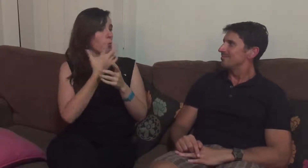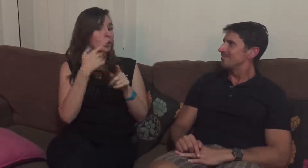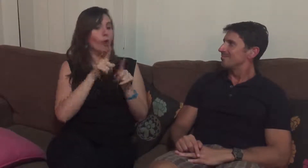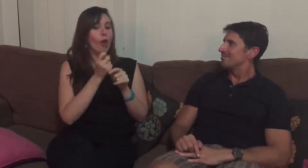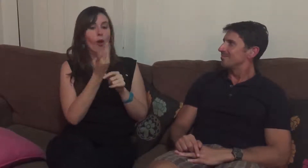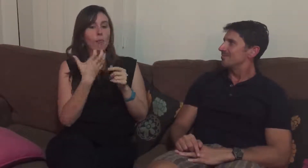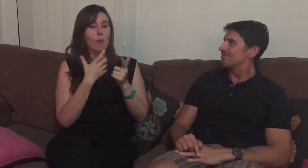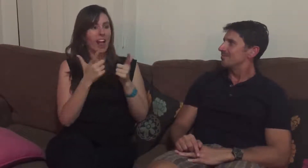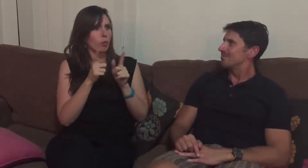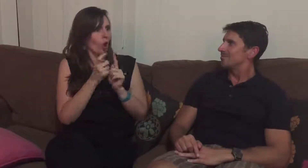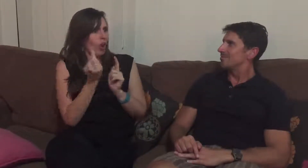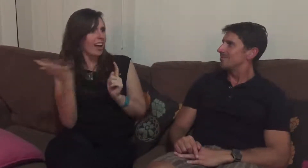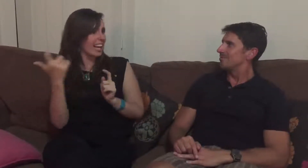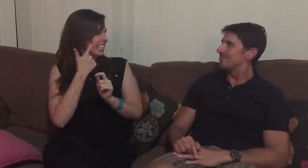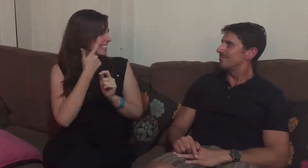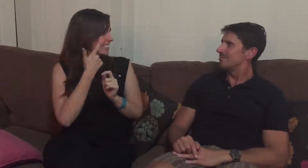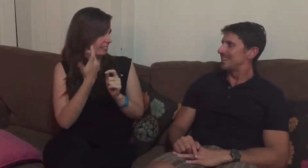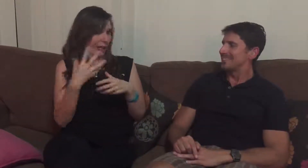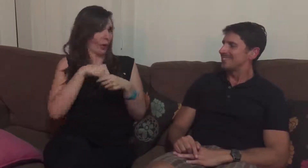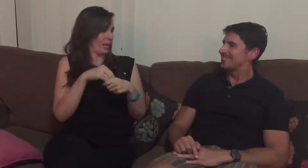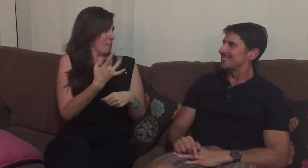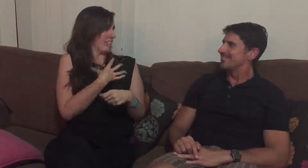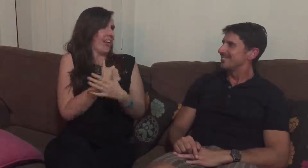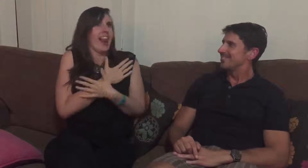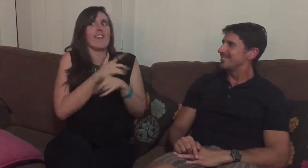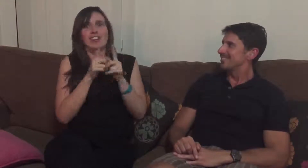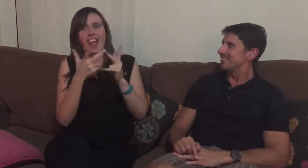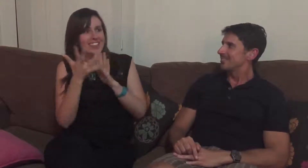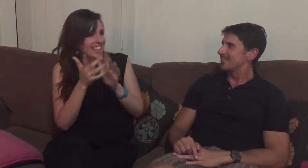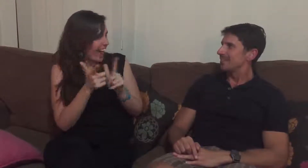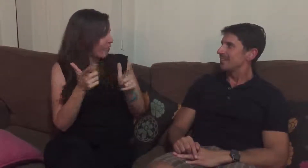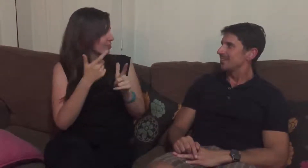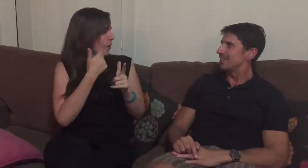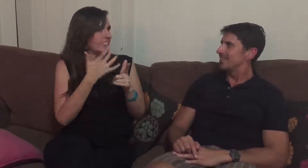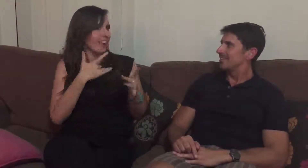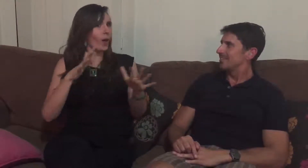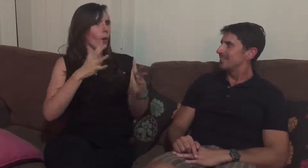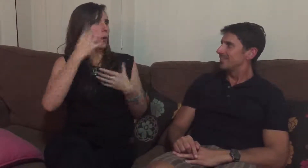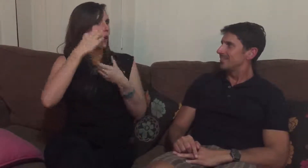And also, I know that I love to learn other sign languages and that's been made easier for me because